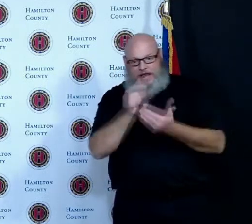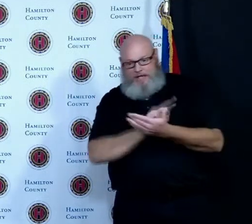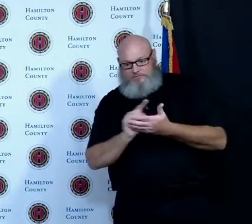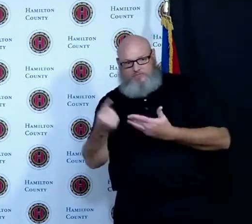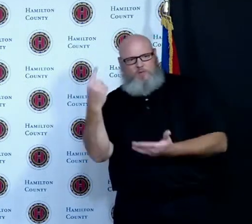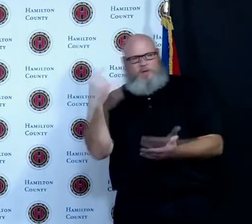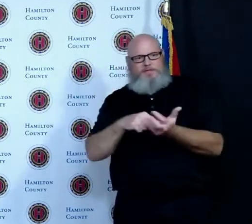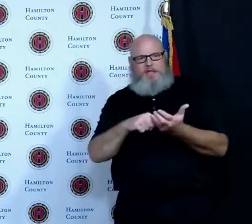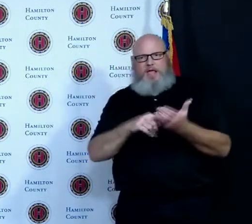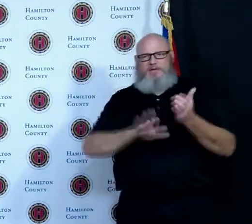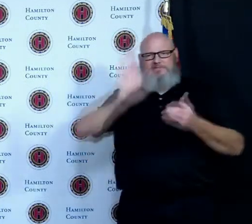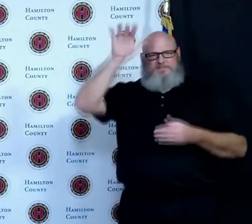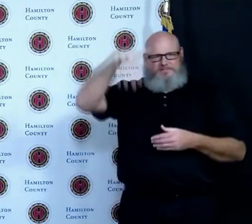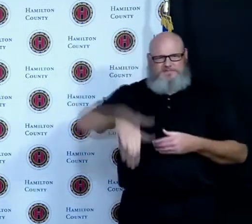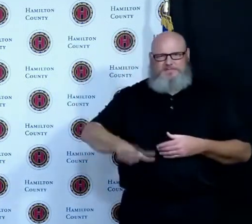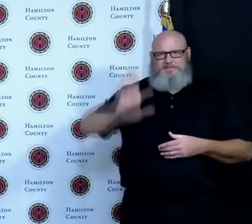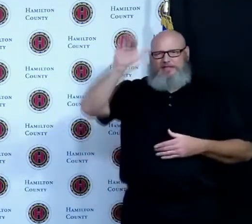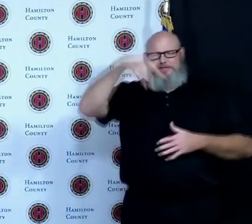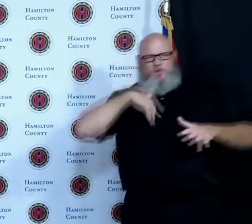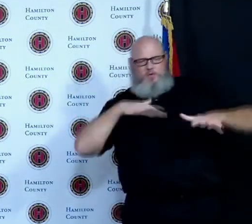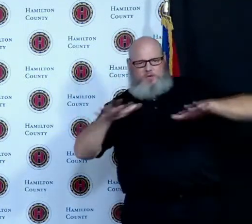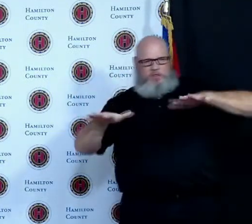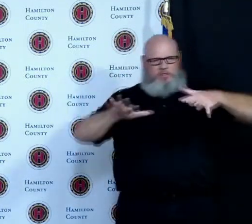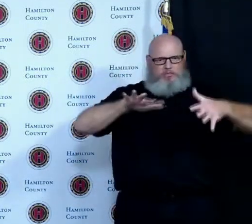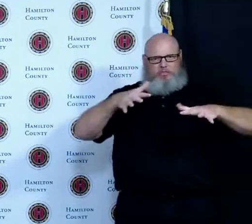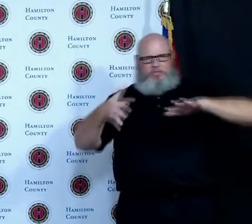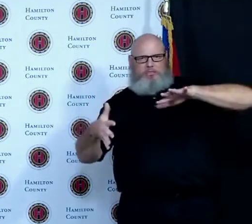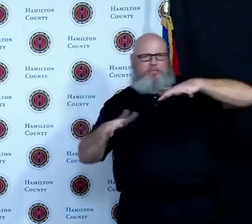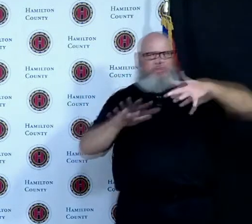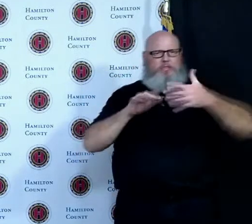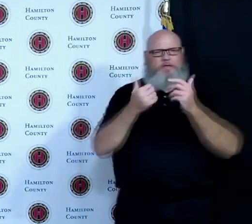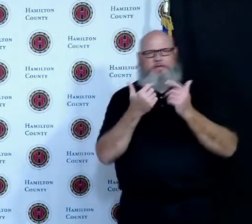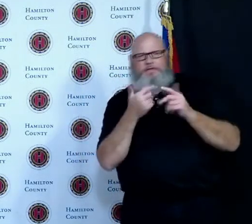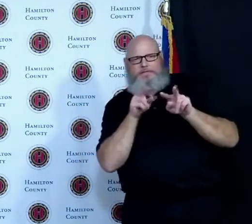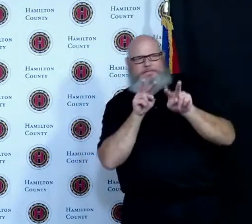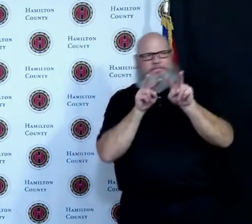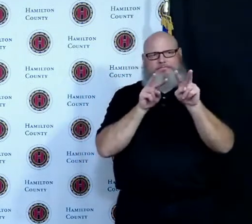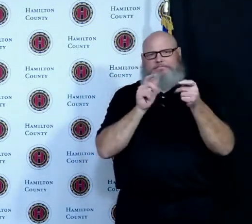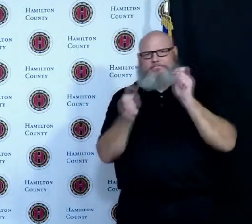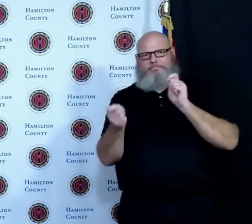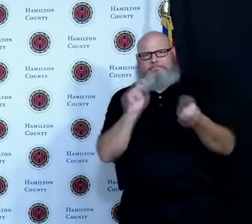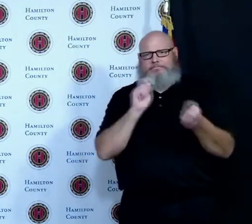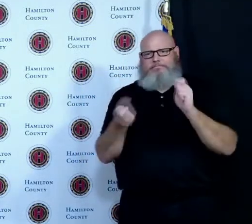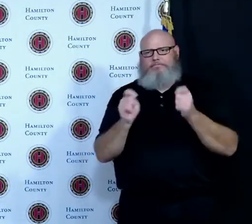have said there are logistics that go behind that and we just are trying to be as well prepared as